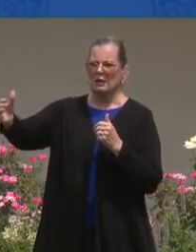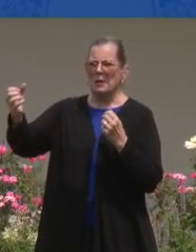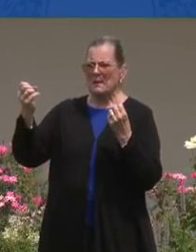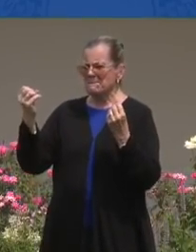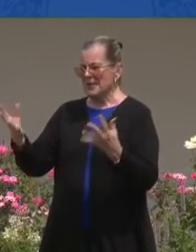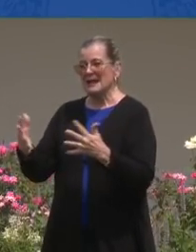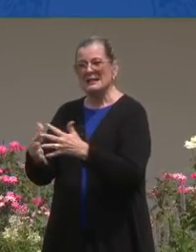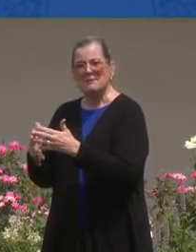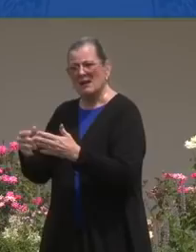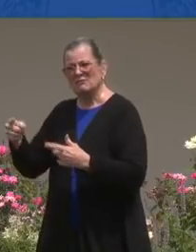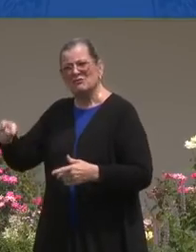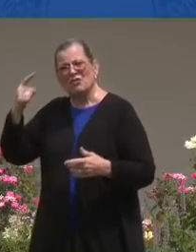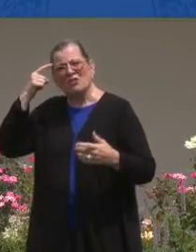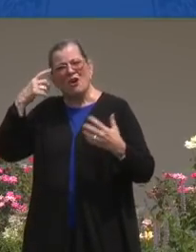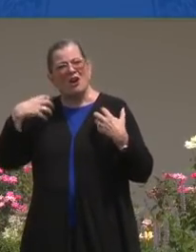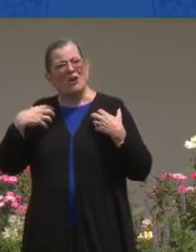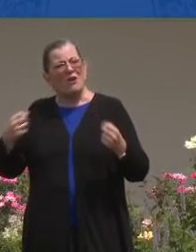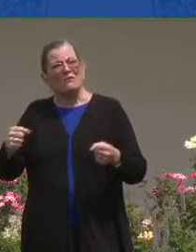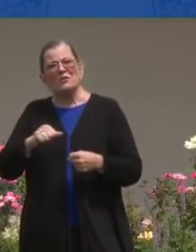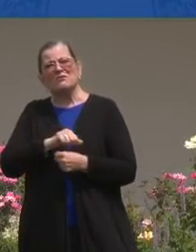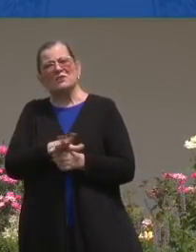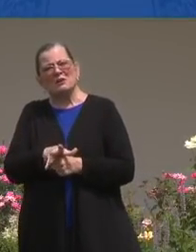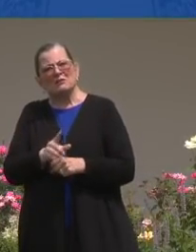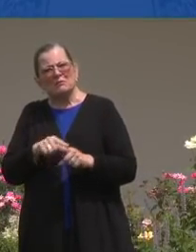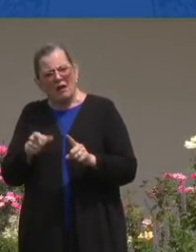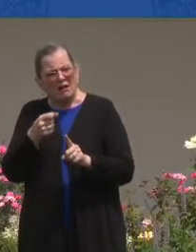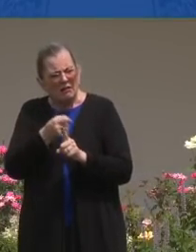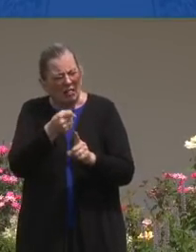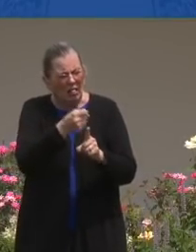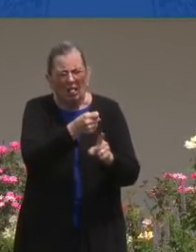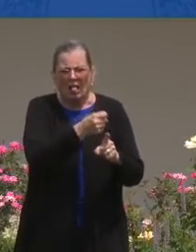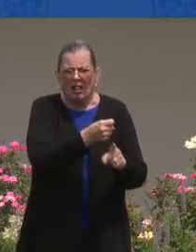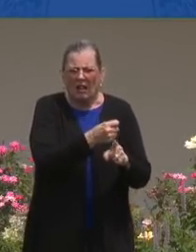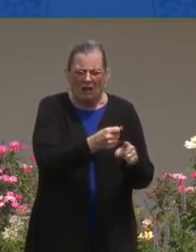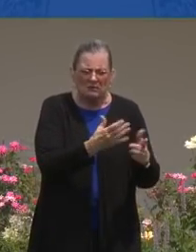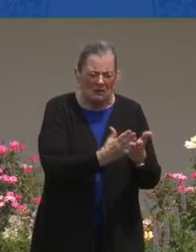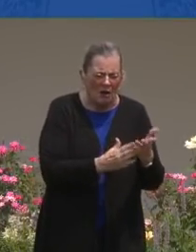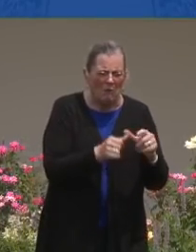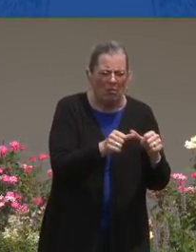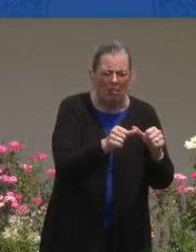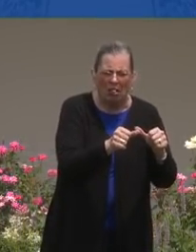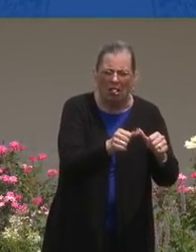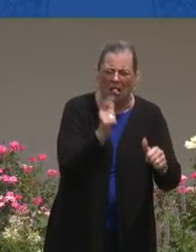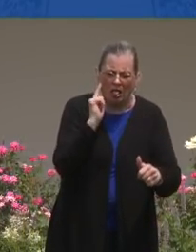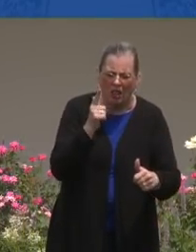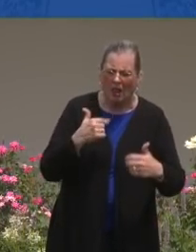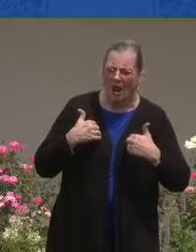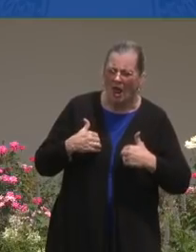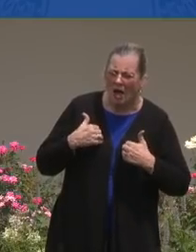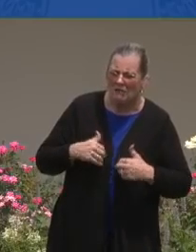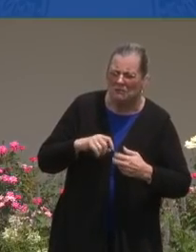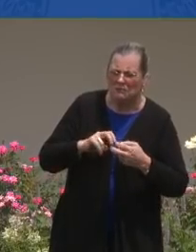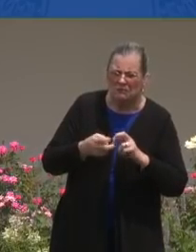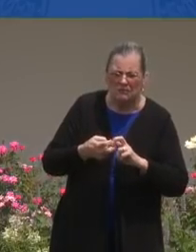still face lingering challenges like breathing problems, brain fog, chronic pain, and fatigue.